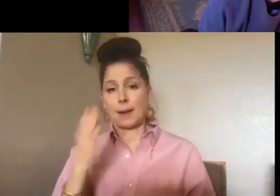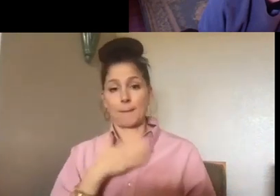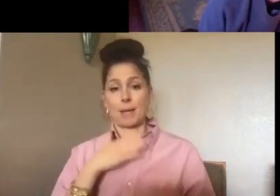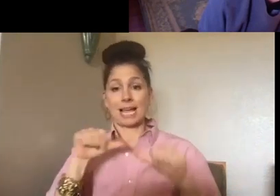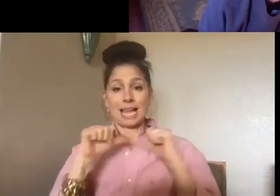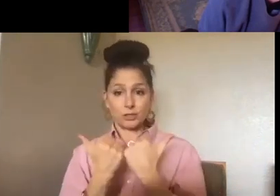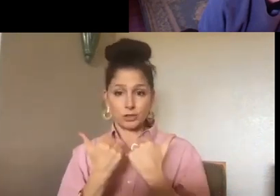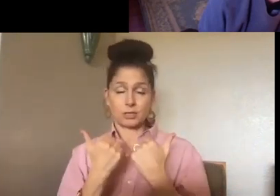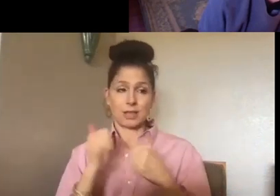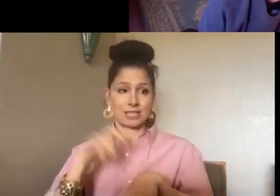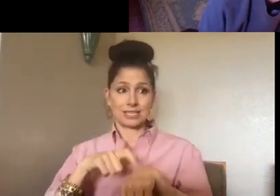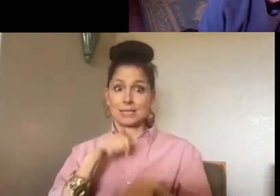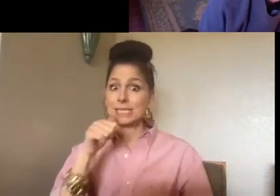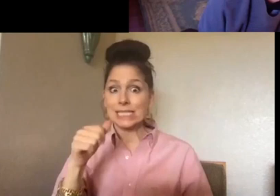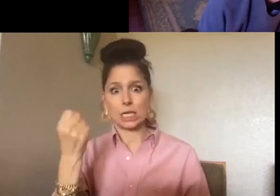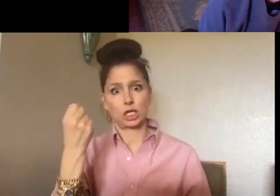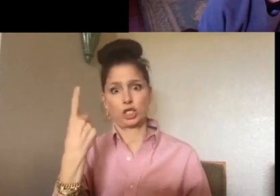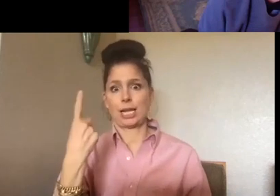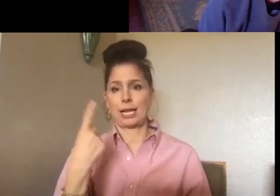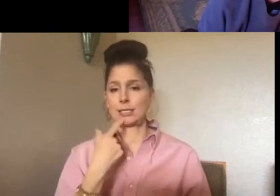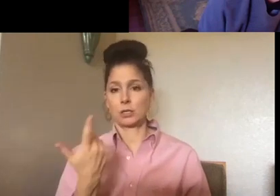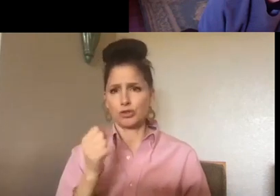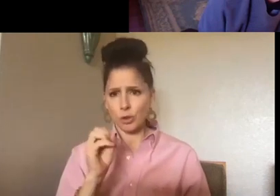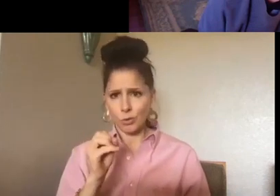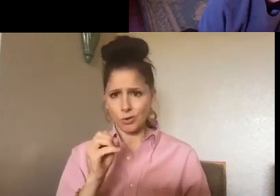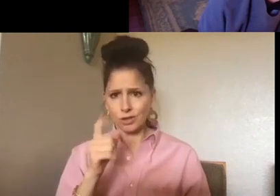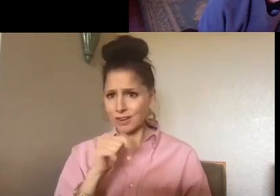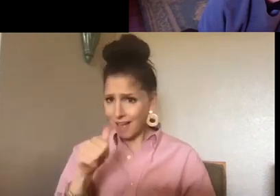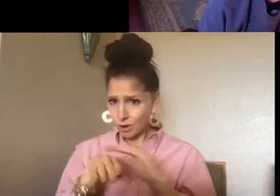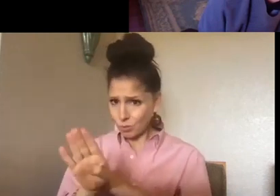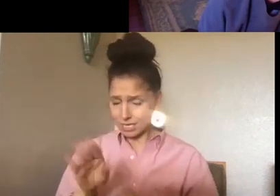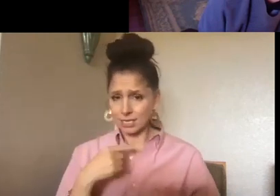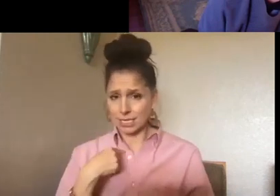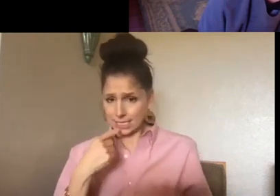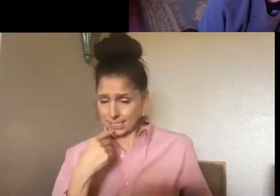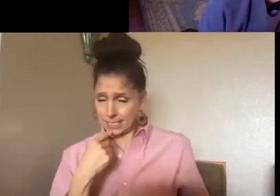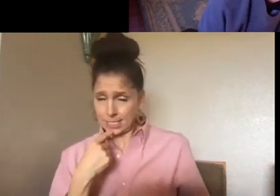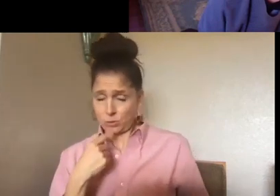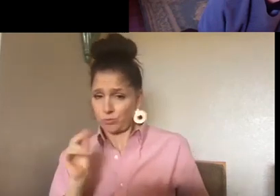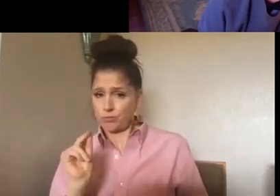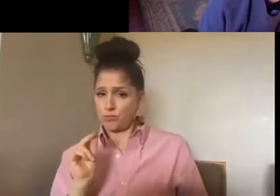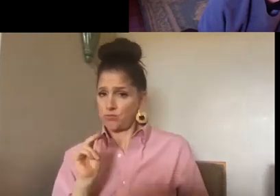And my agent at the time didn't understand, and she said, "So you don't want to go in?",